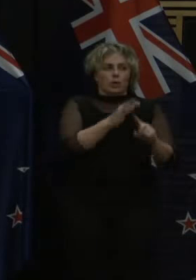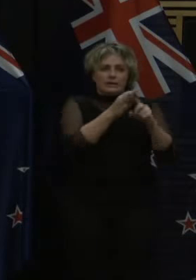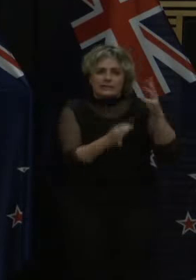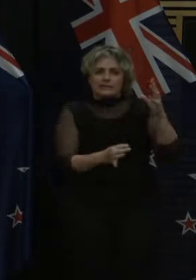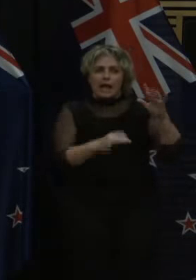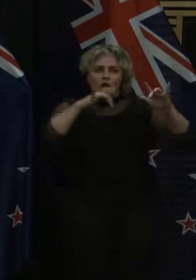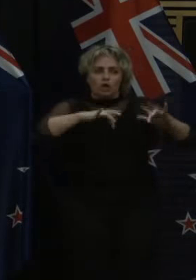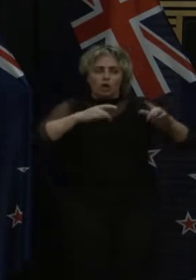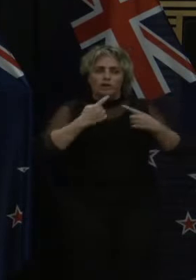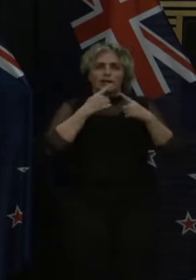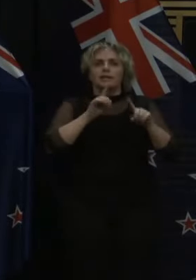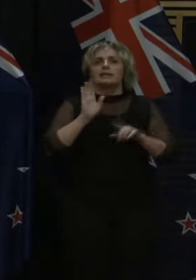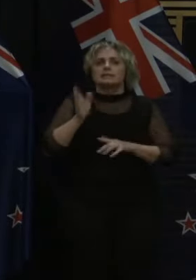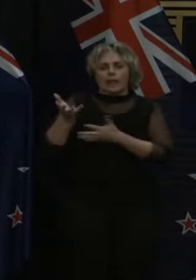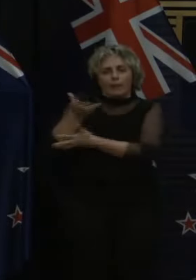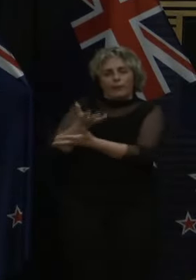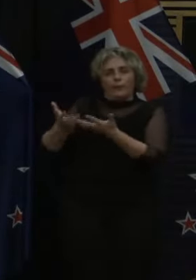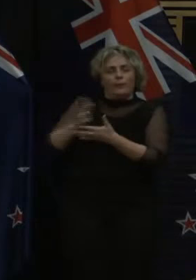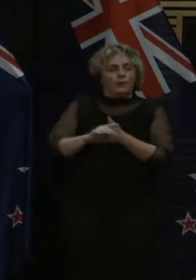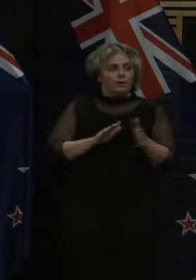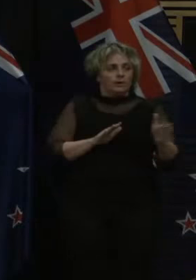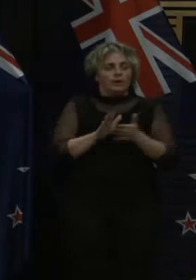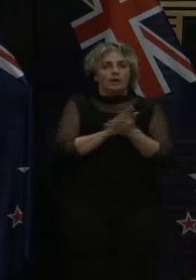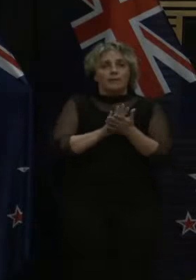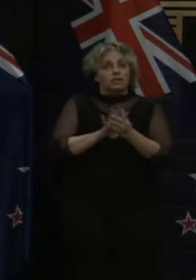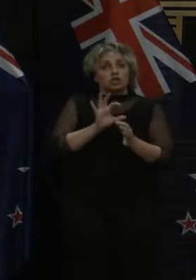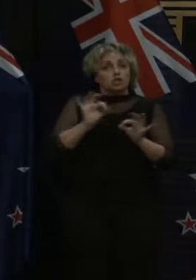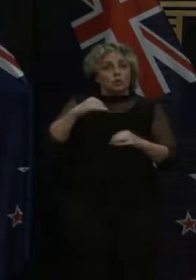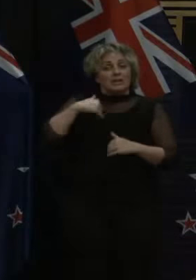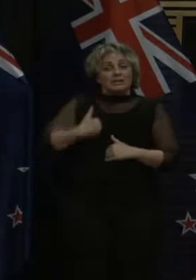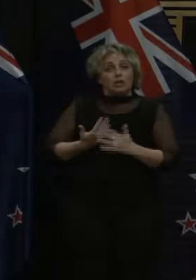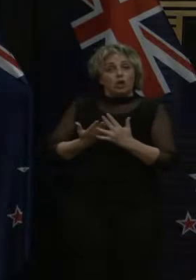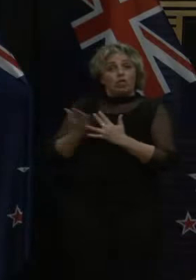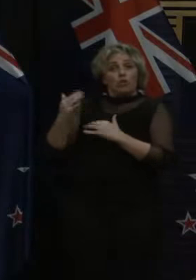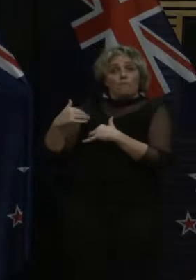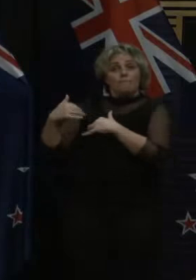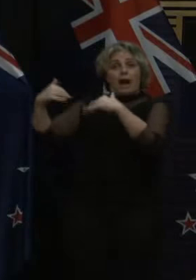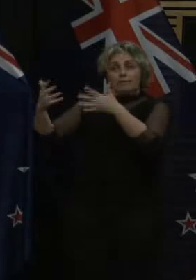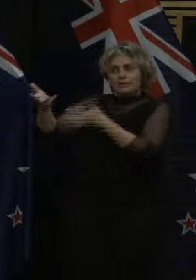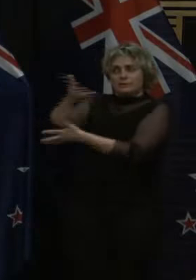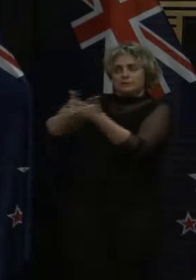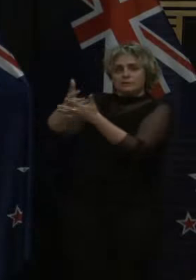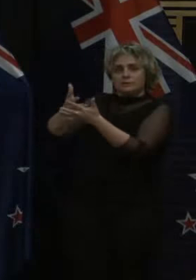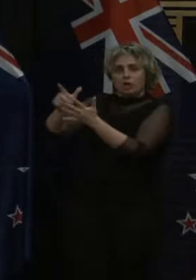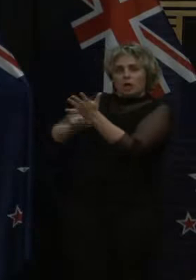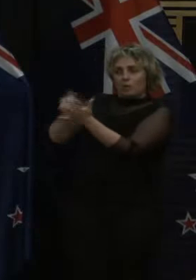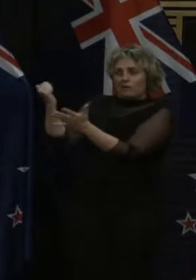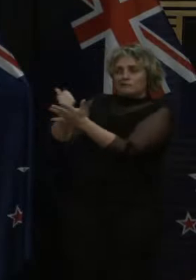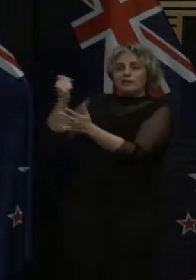expect that, yes to stop I believe within the COVID order. So don't hold me to some of the